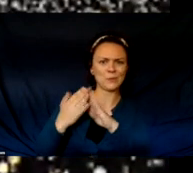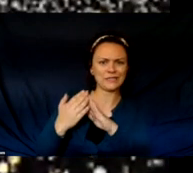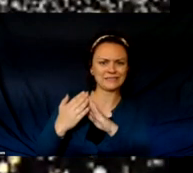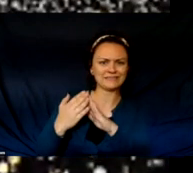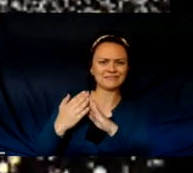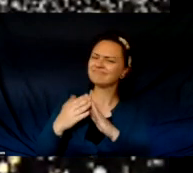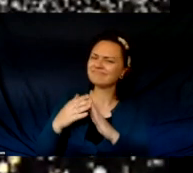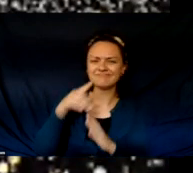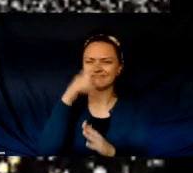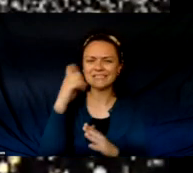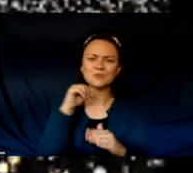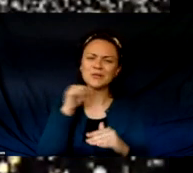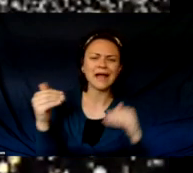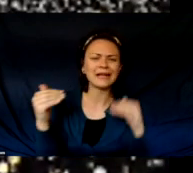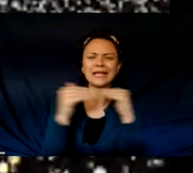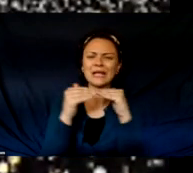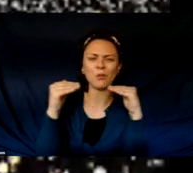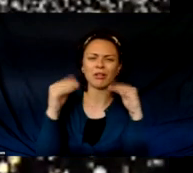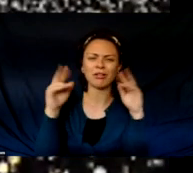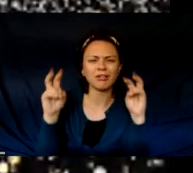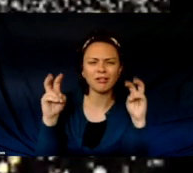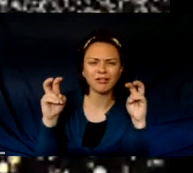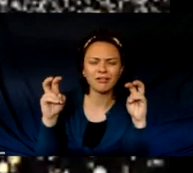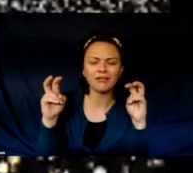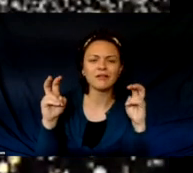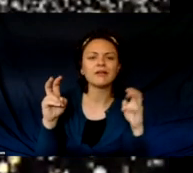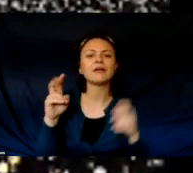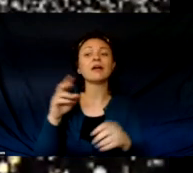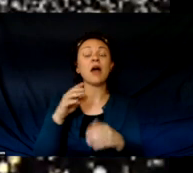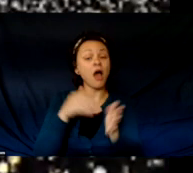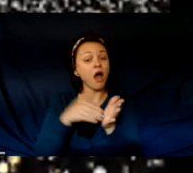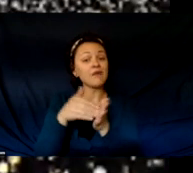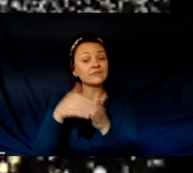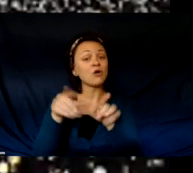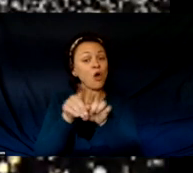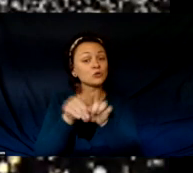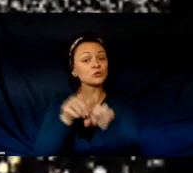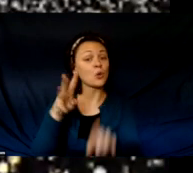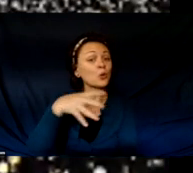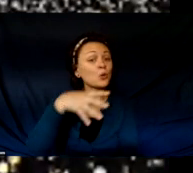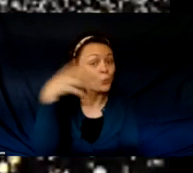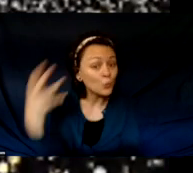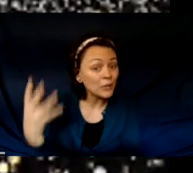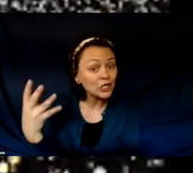The fact that the queer community oftentimes doesn't look at us as equal either.